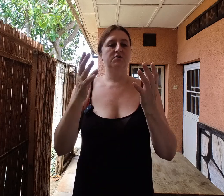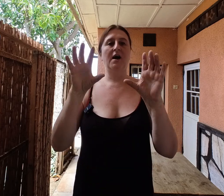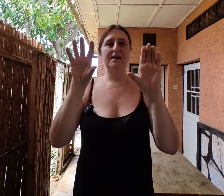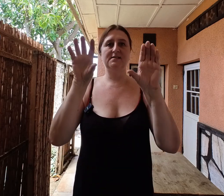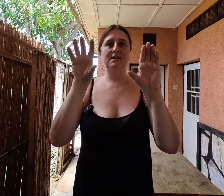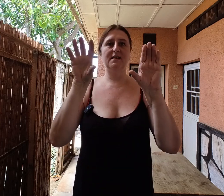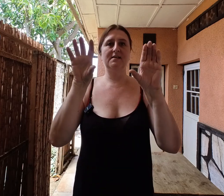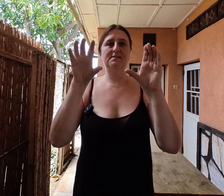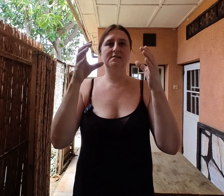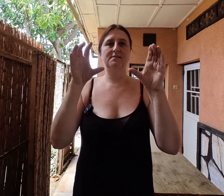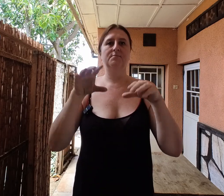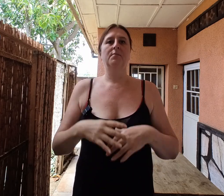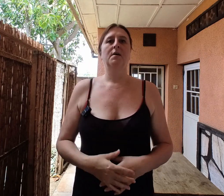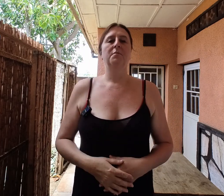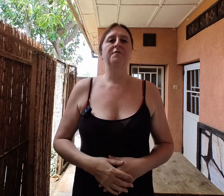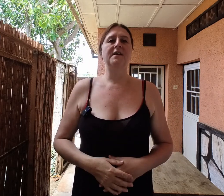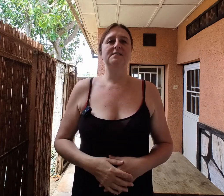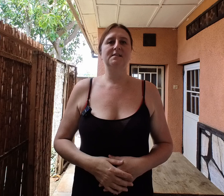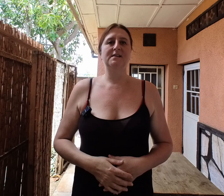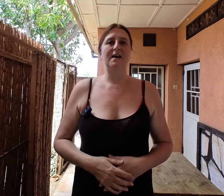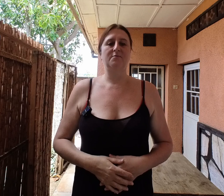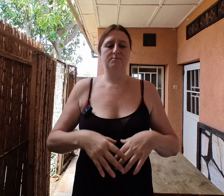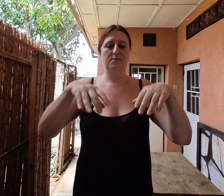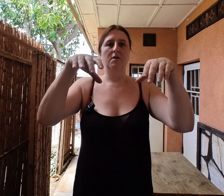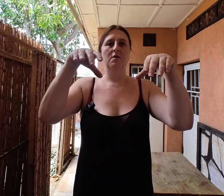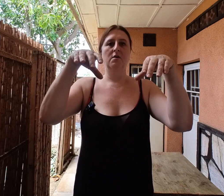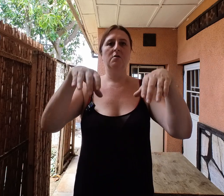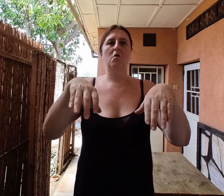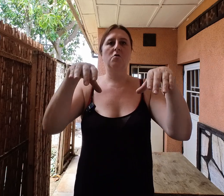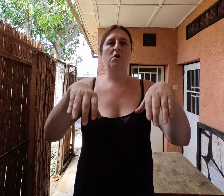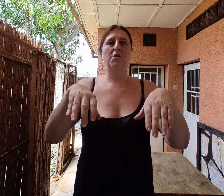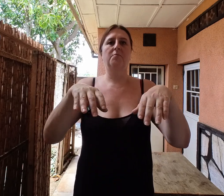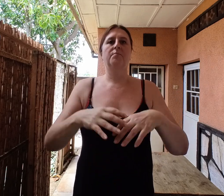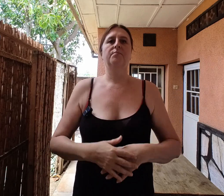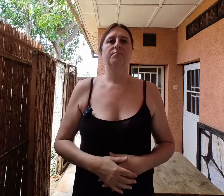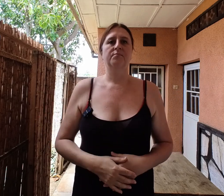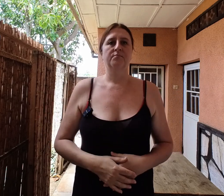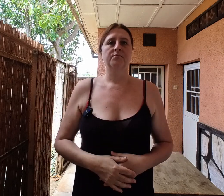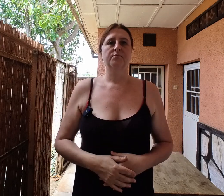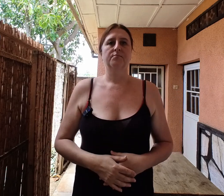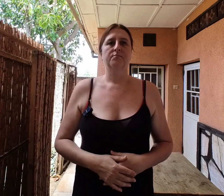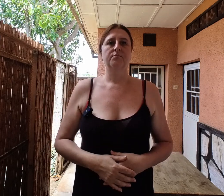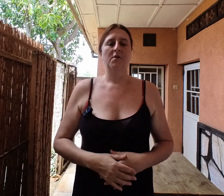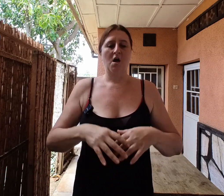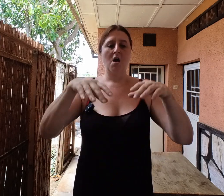Just your hands like this, but facing down. Congo.